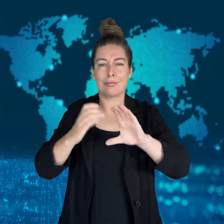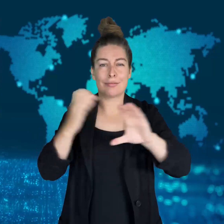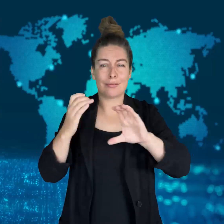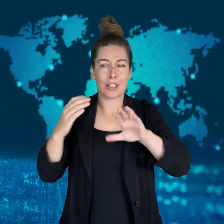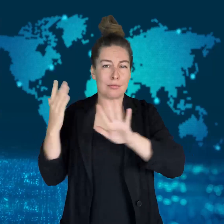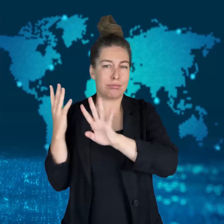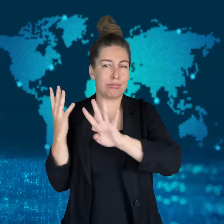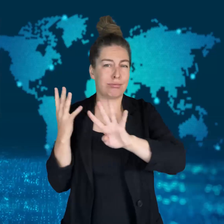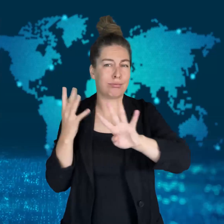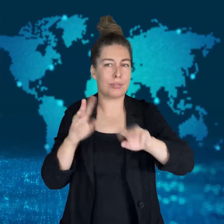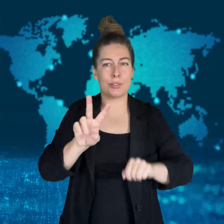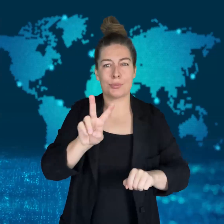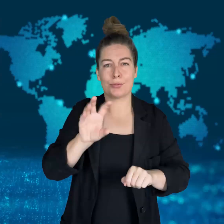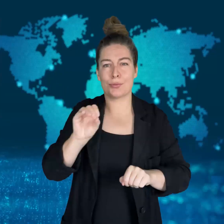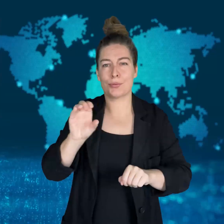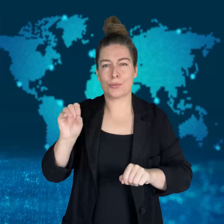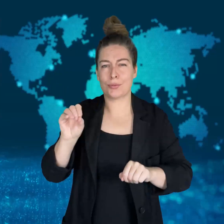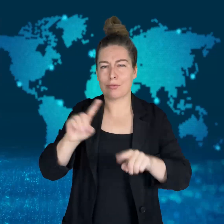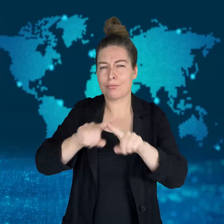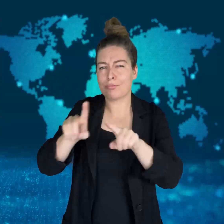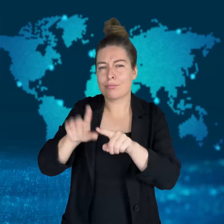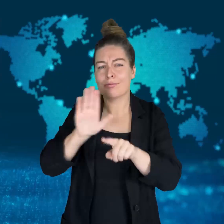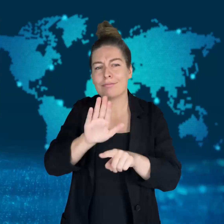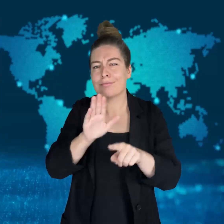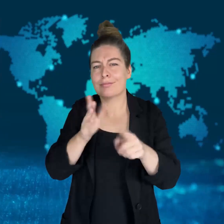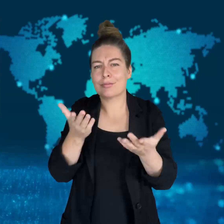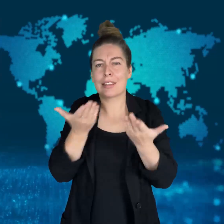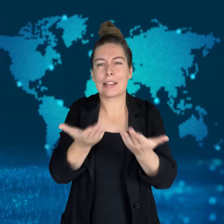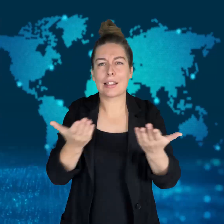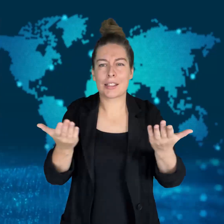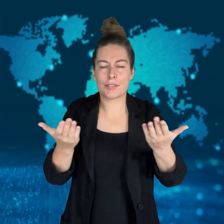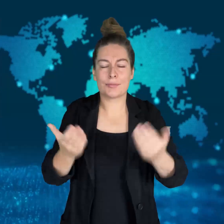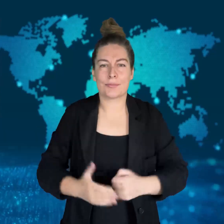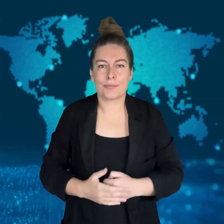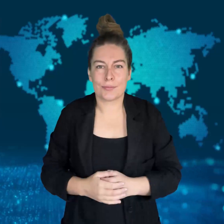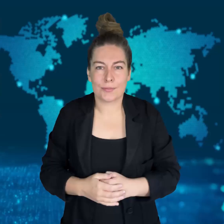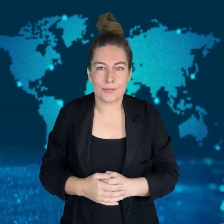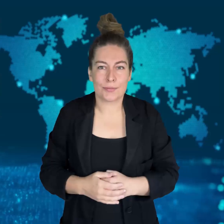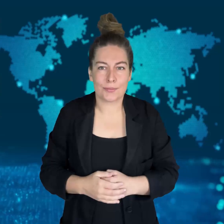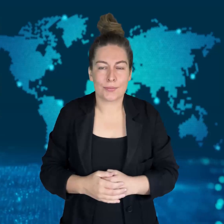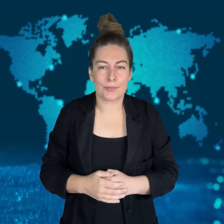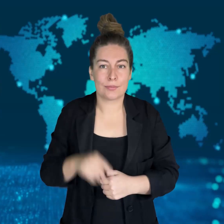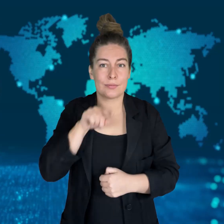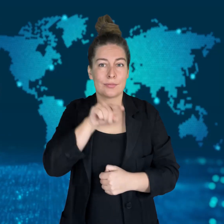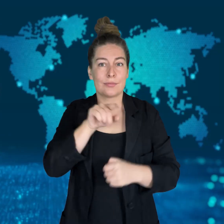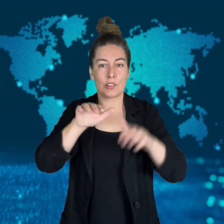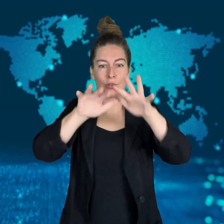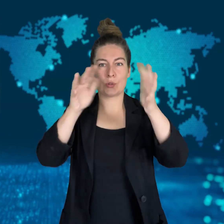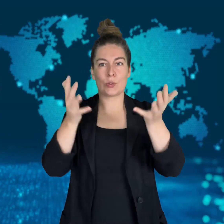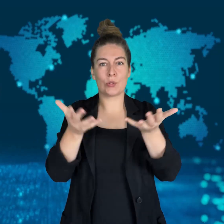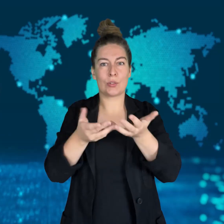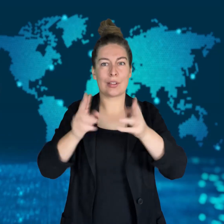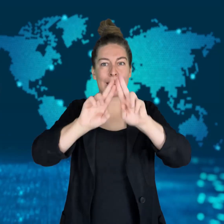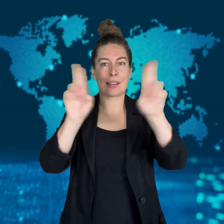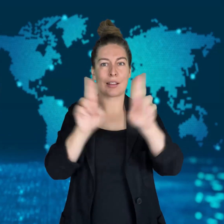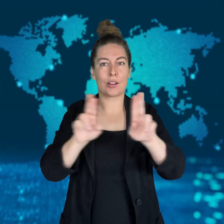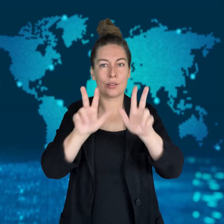The United Nations (UN) had been warning that as Israel sealed off